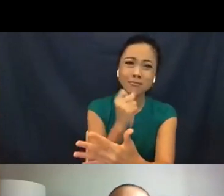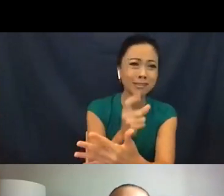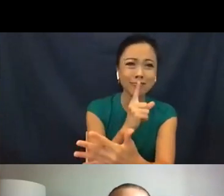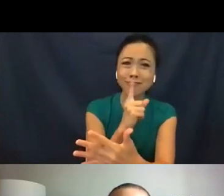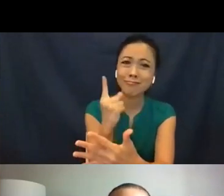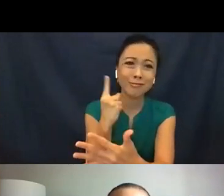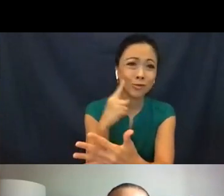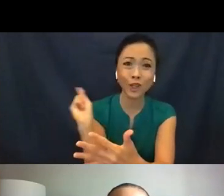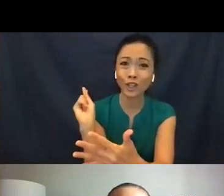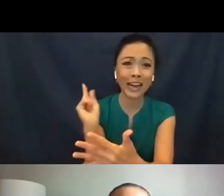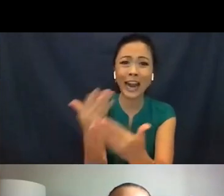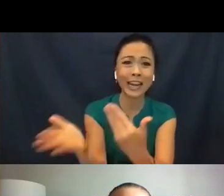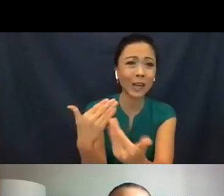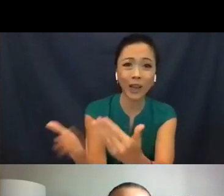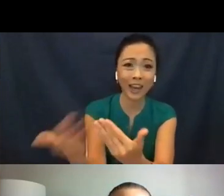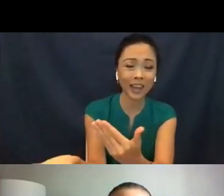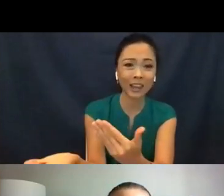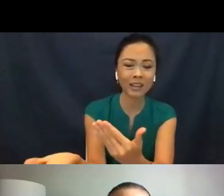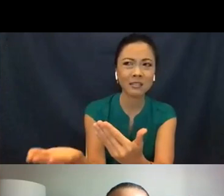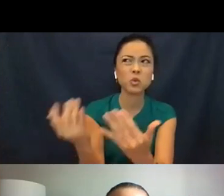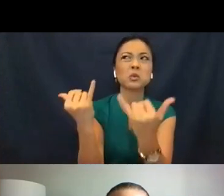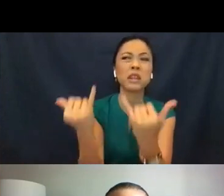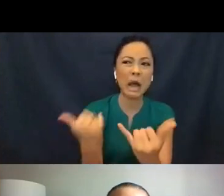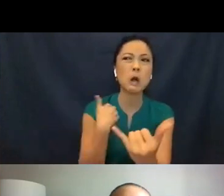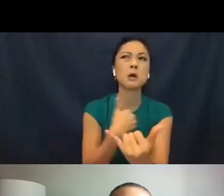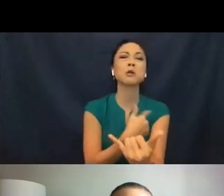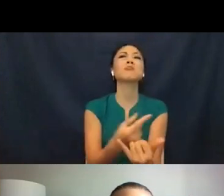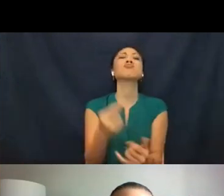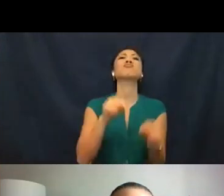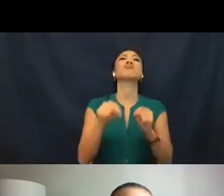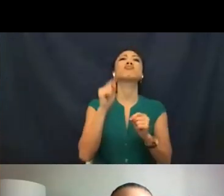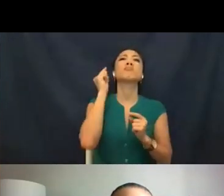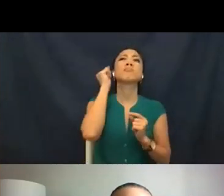and ask ourselves what are the aspects of them that are working and not working and